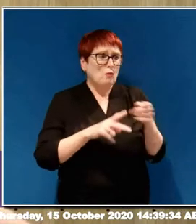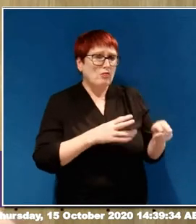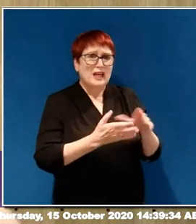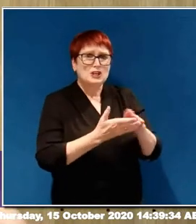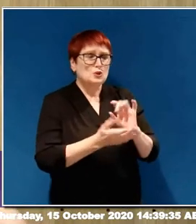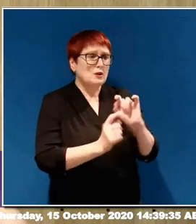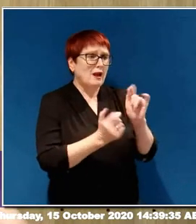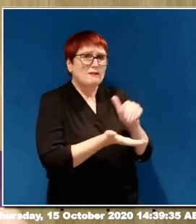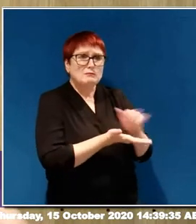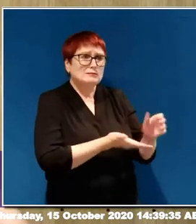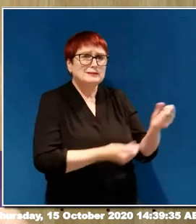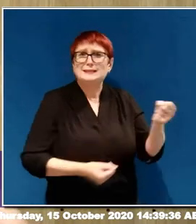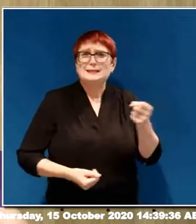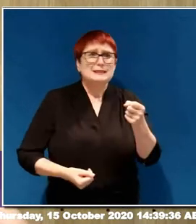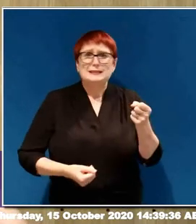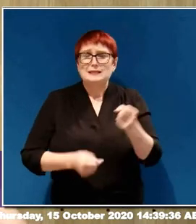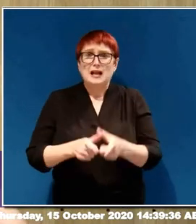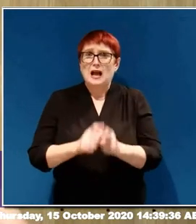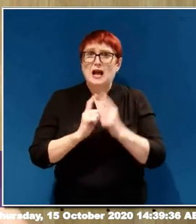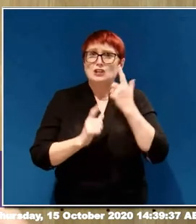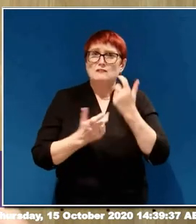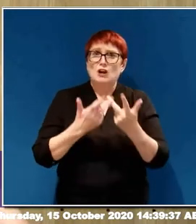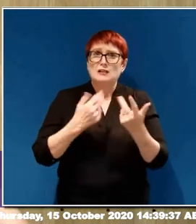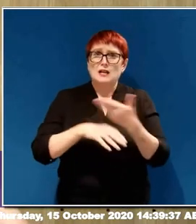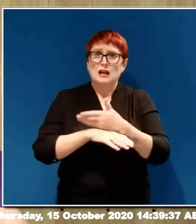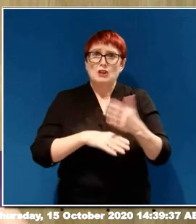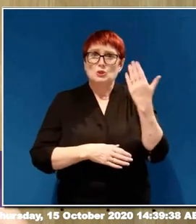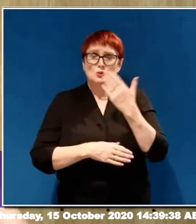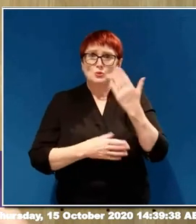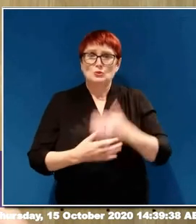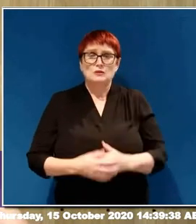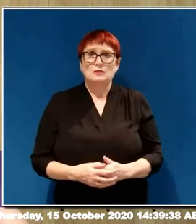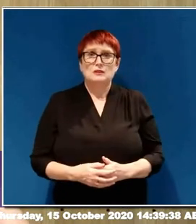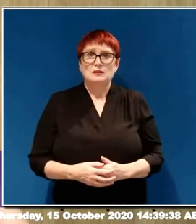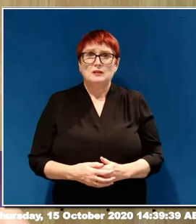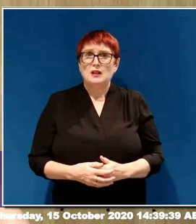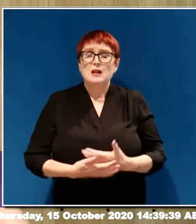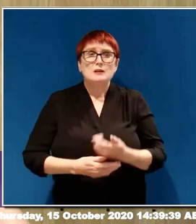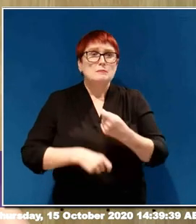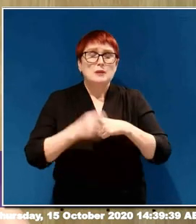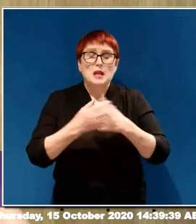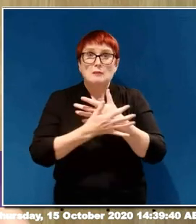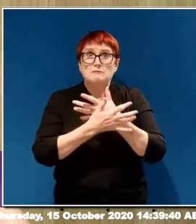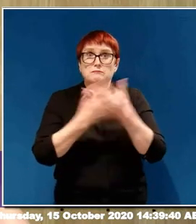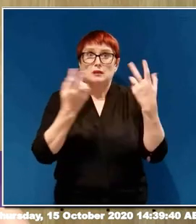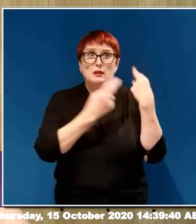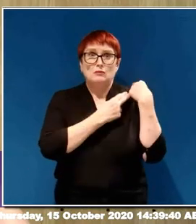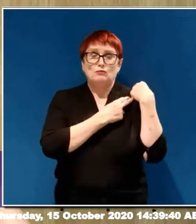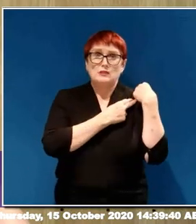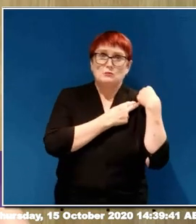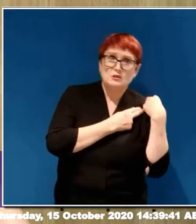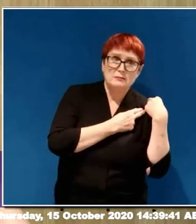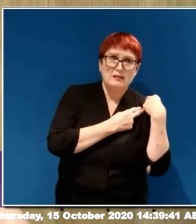role, and it took away from my ability and time that I could spend doing